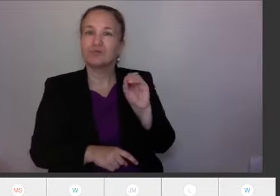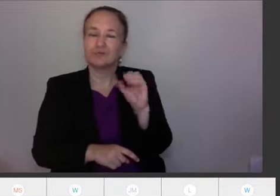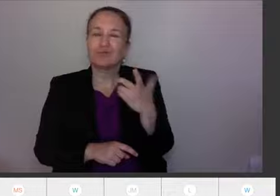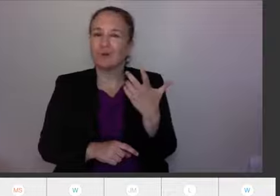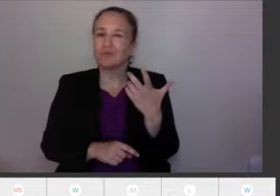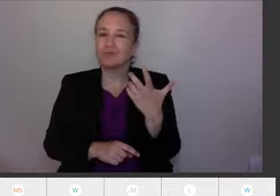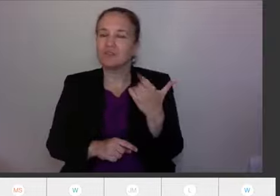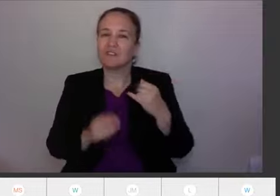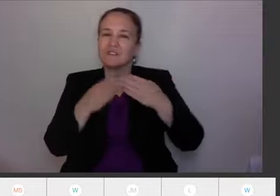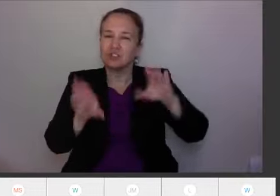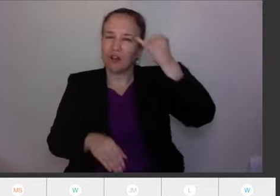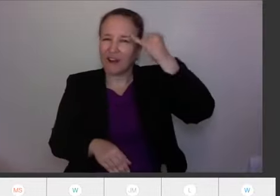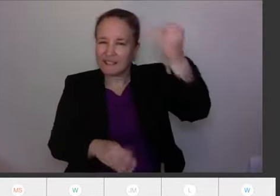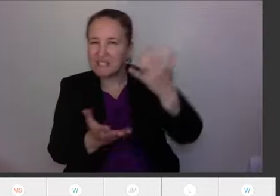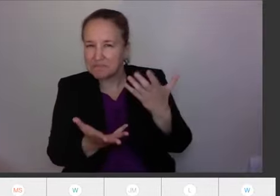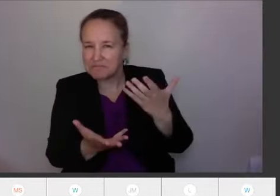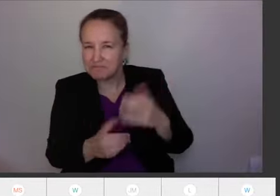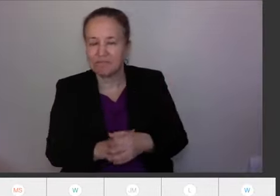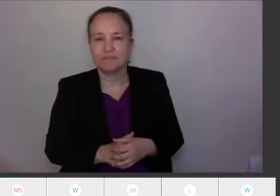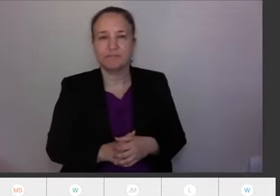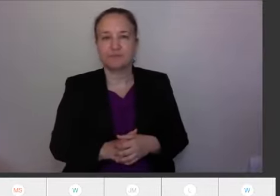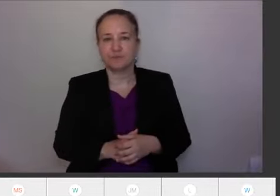general idea so in terms of how many tests we should